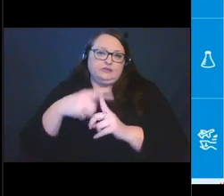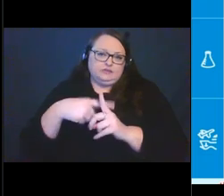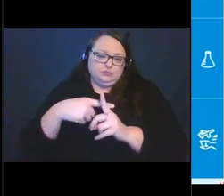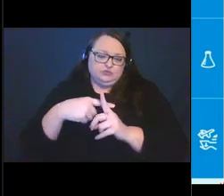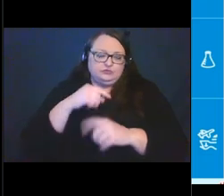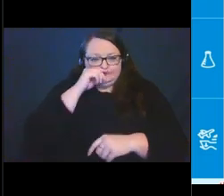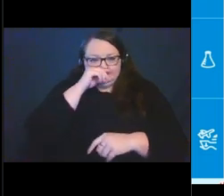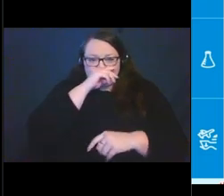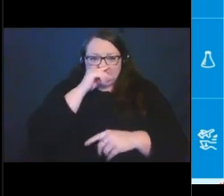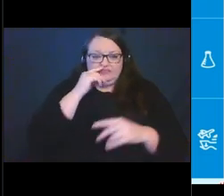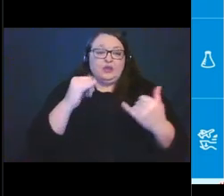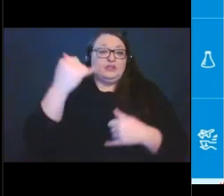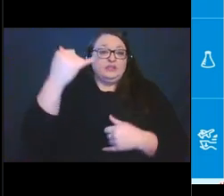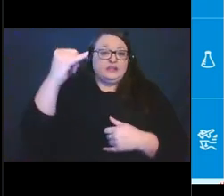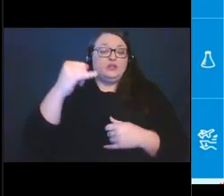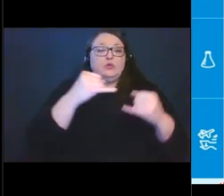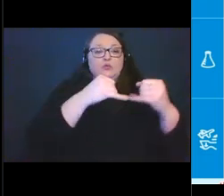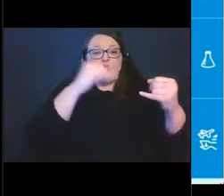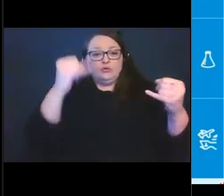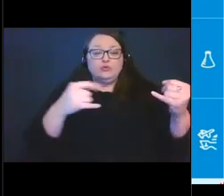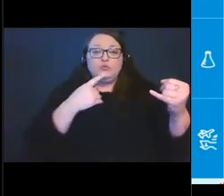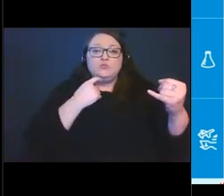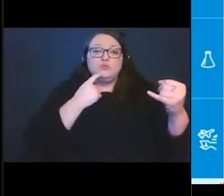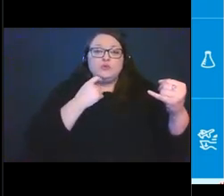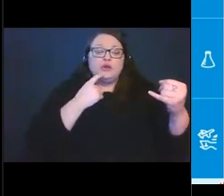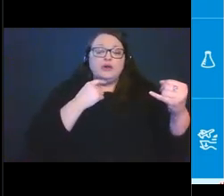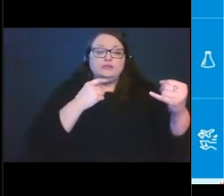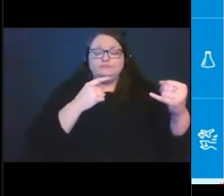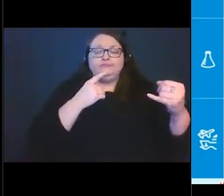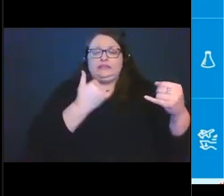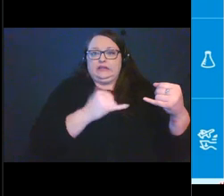red thresholds. All that's left is the orange threshold. This is the level that's focused on